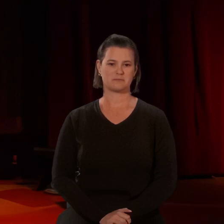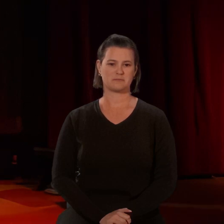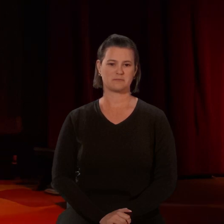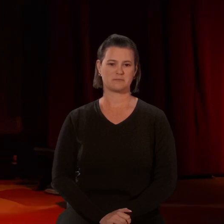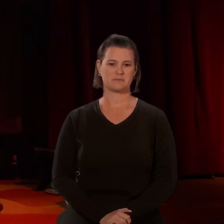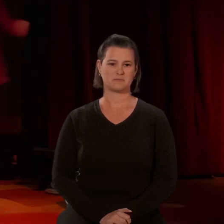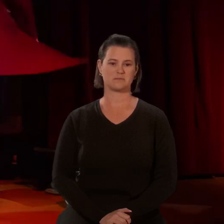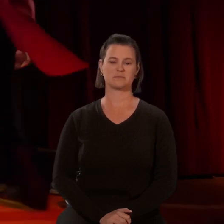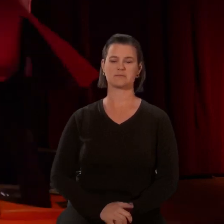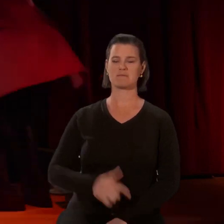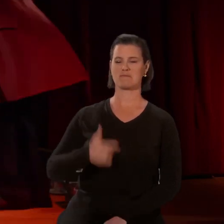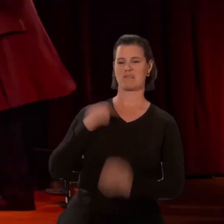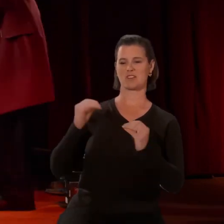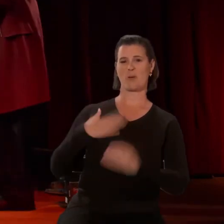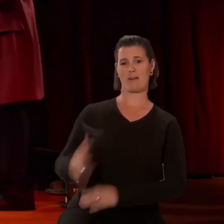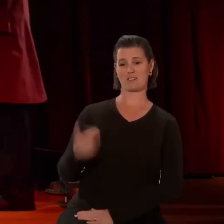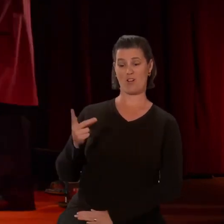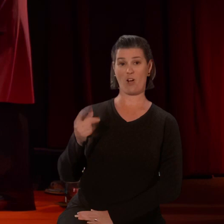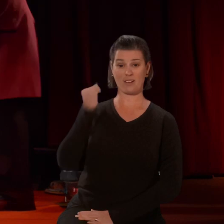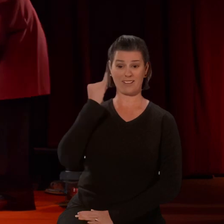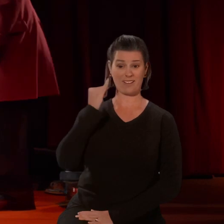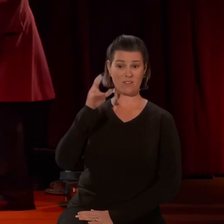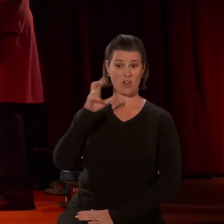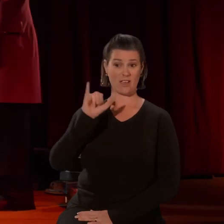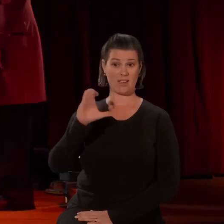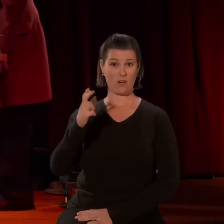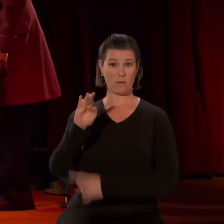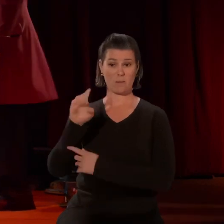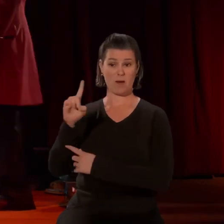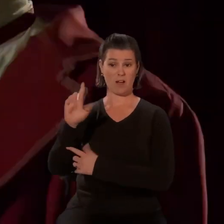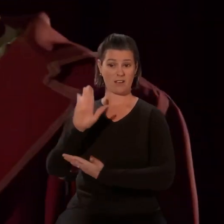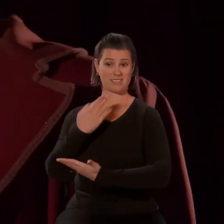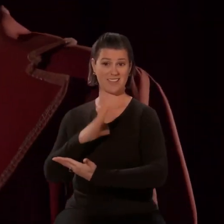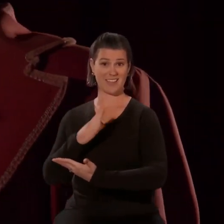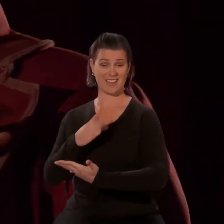Taught my dog to howl when he heard Ichabod sing. Wasn't hard to do, actually.